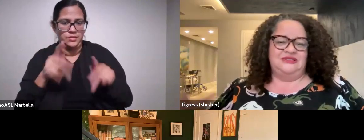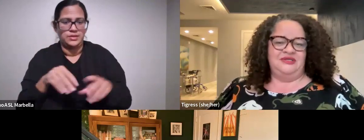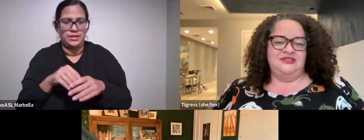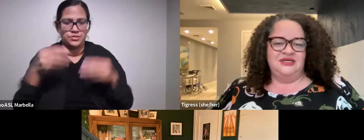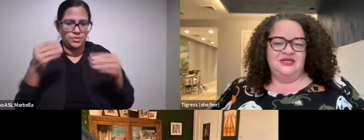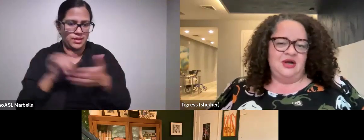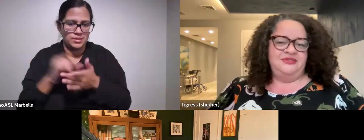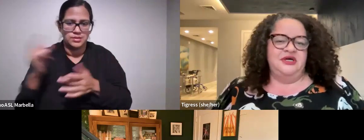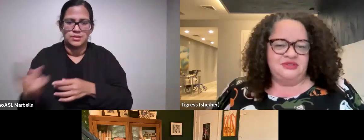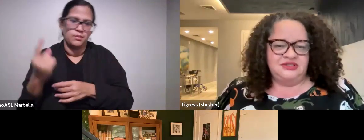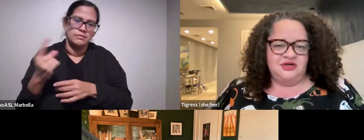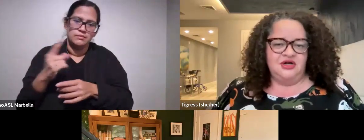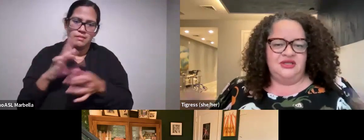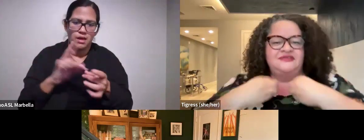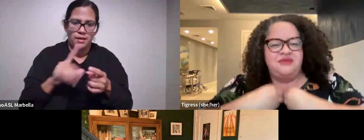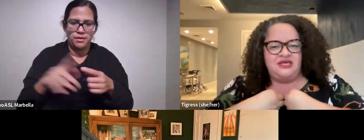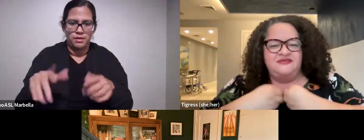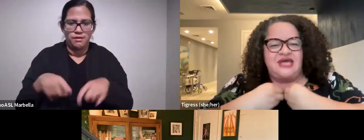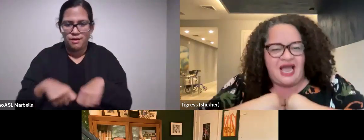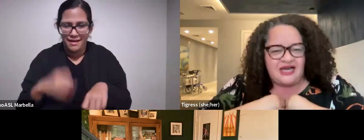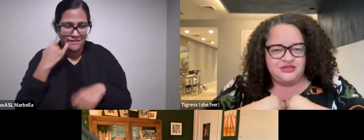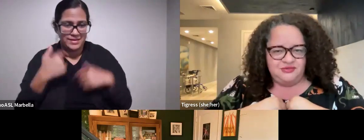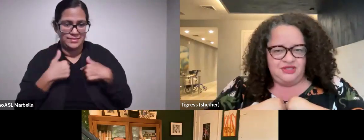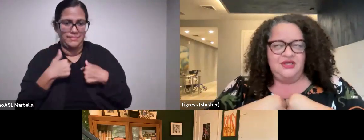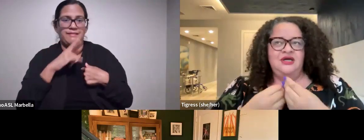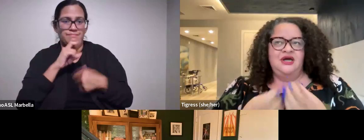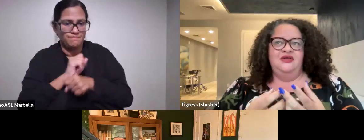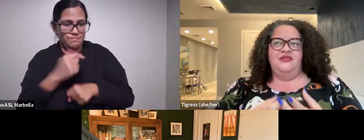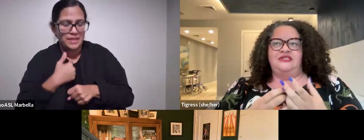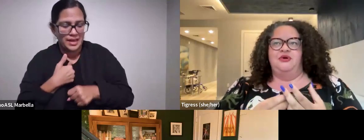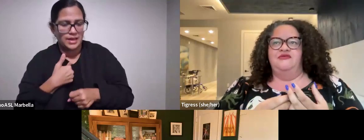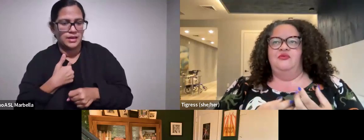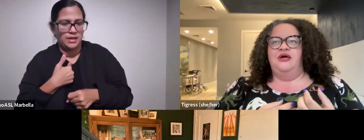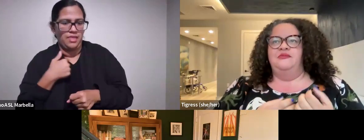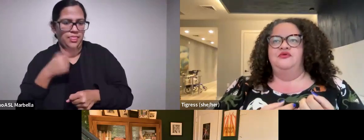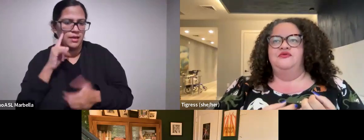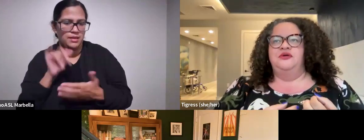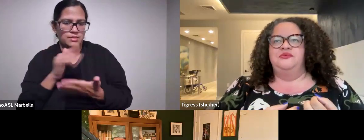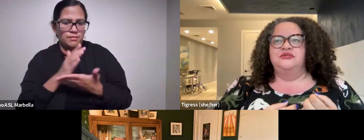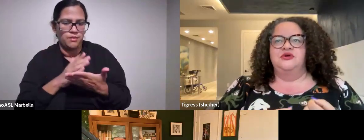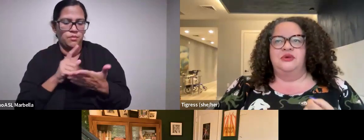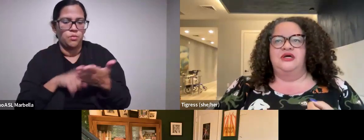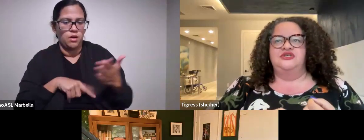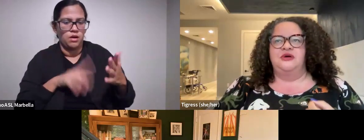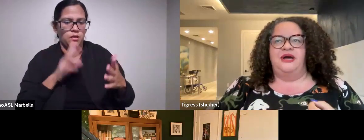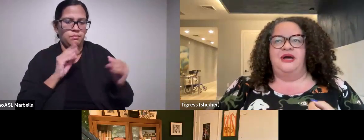that somebody's commenting on what's in their cart, if it's me, if it's actually me? I think that's part of what moved people so much about